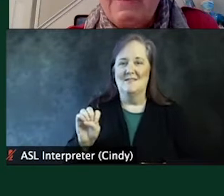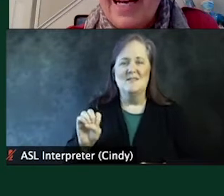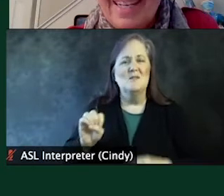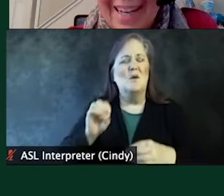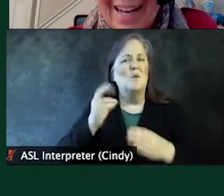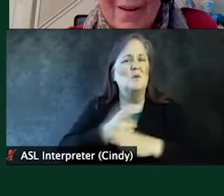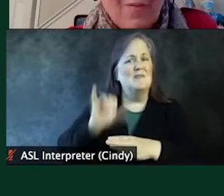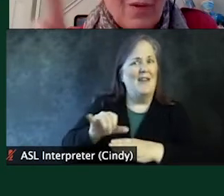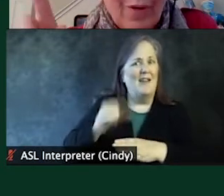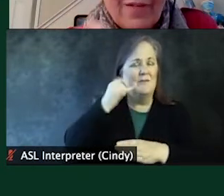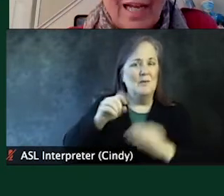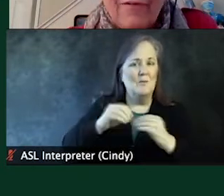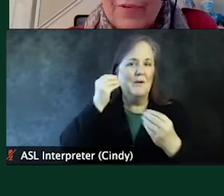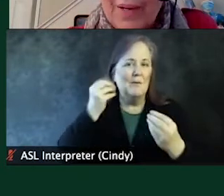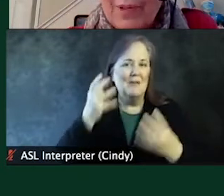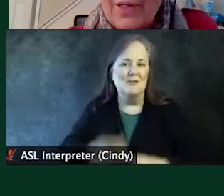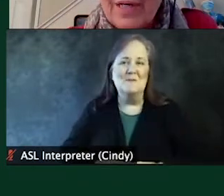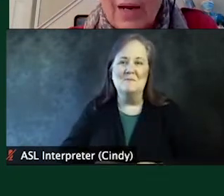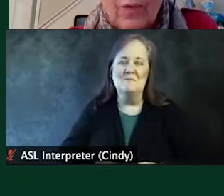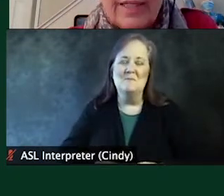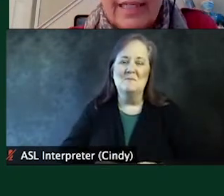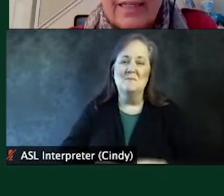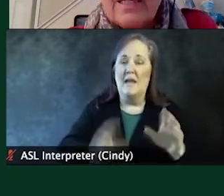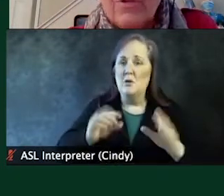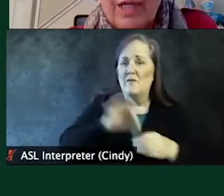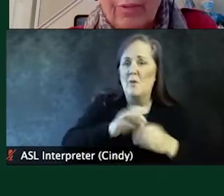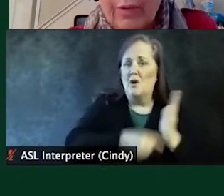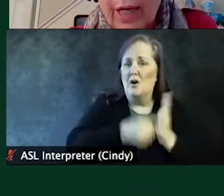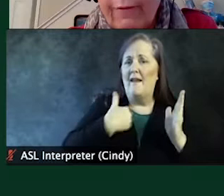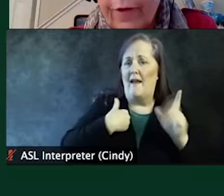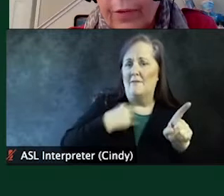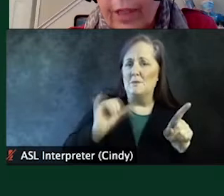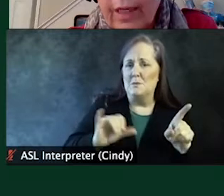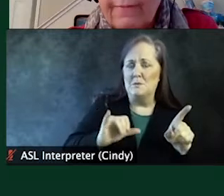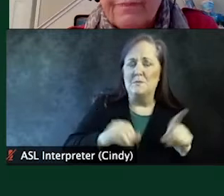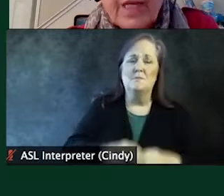But we have a telephone number 916-331-VOTE.